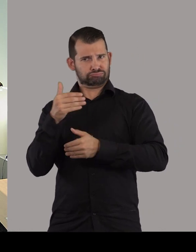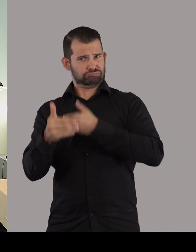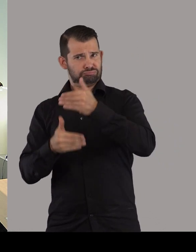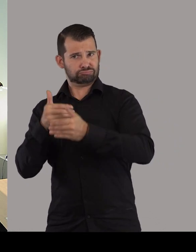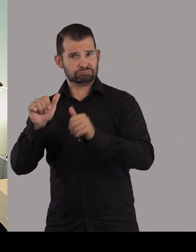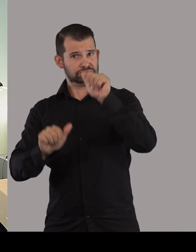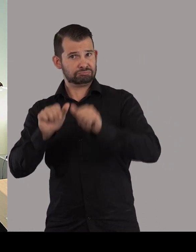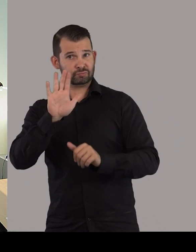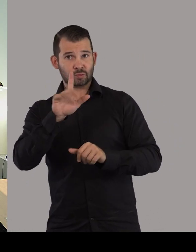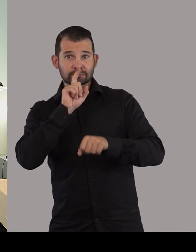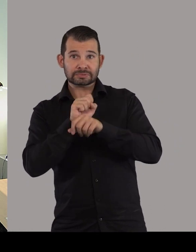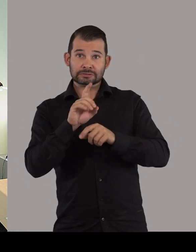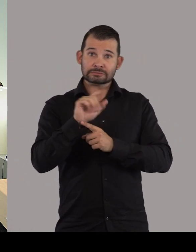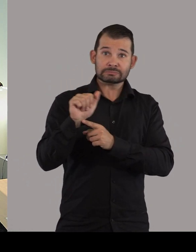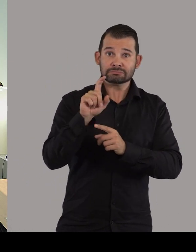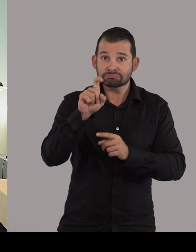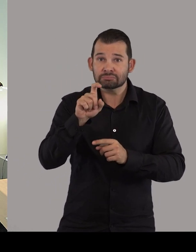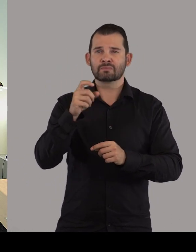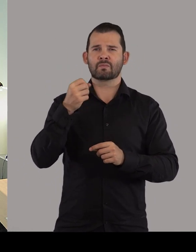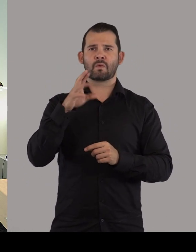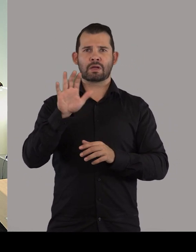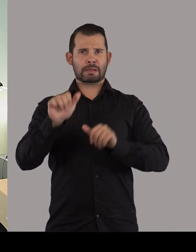and your ability to use conventional transportation.